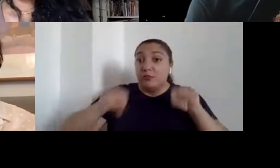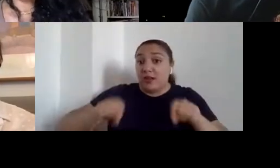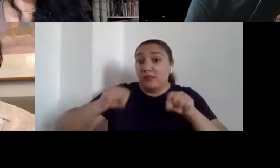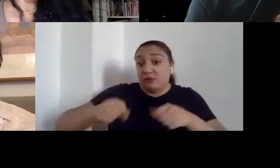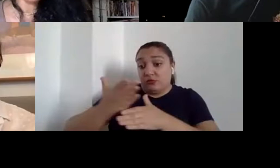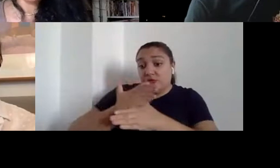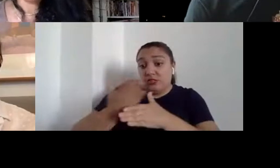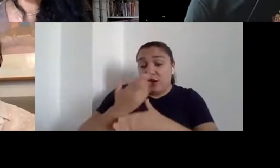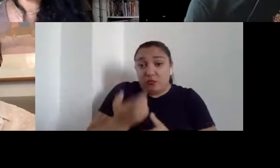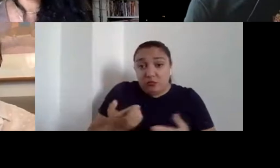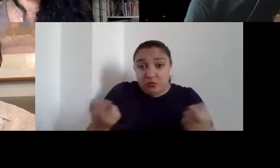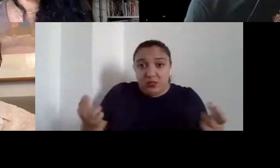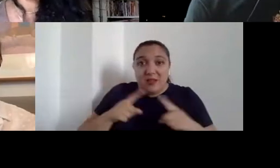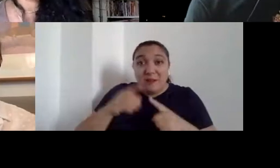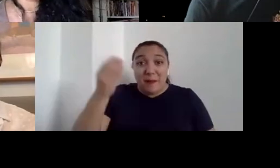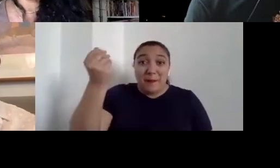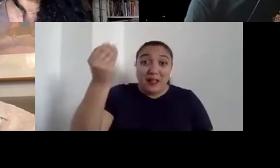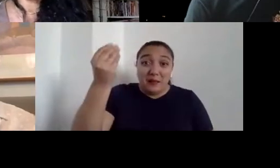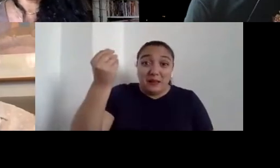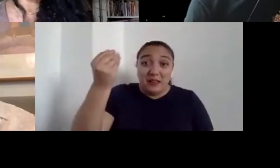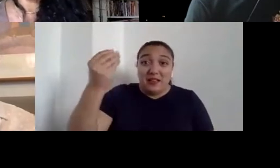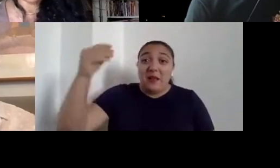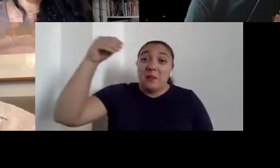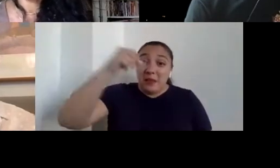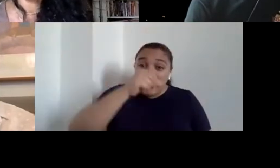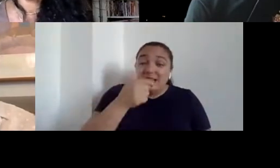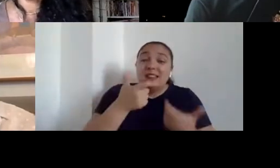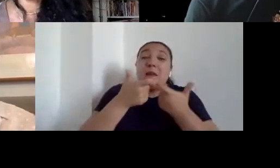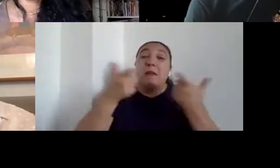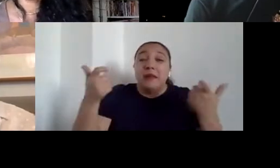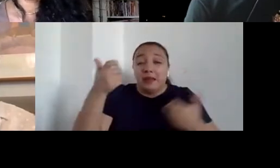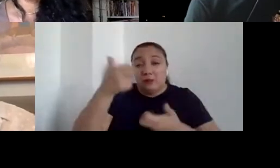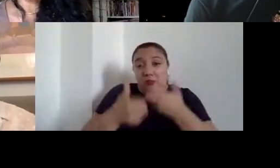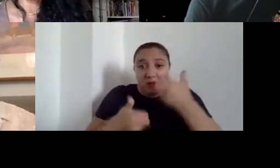payment is a big issue. How do you pay people? How do you pay people? How do you